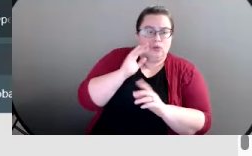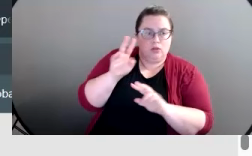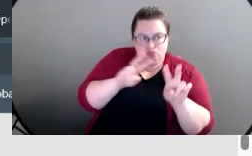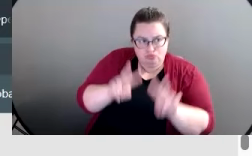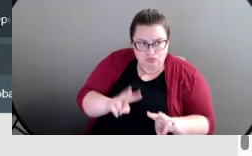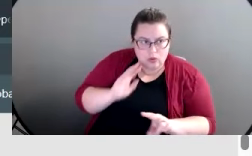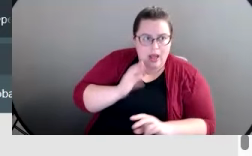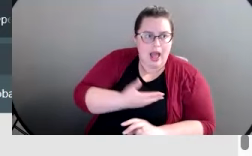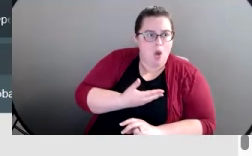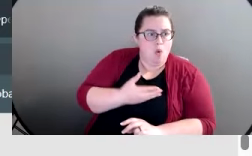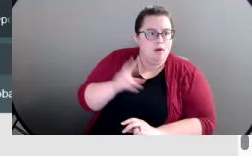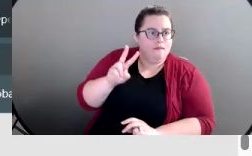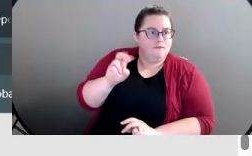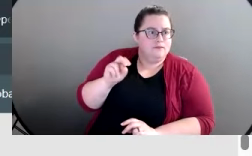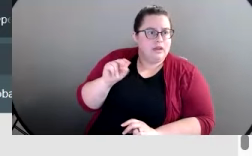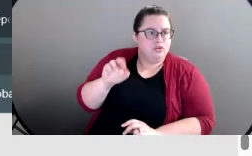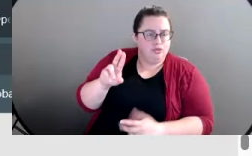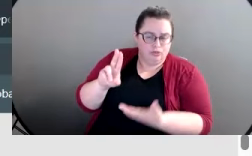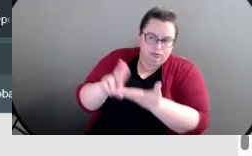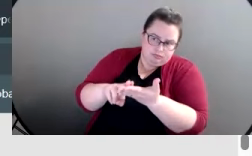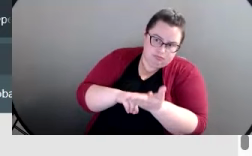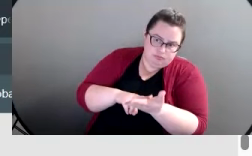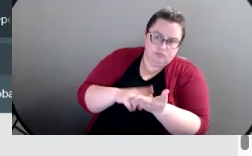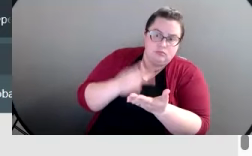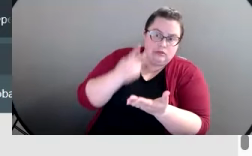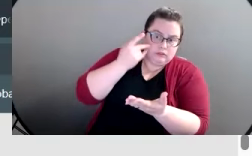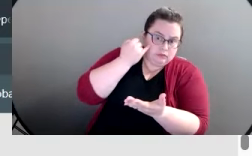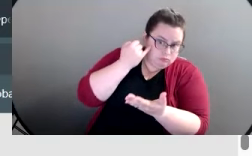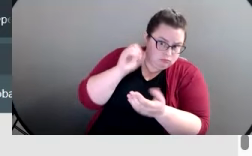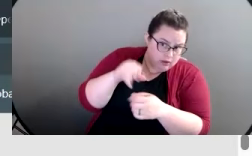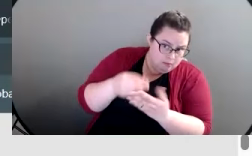to see what materials we are able to buy, what the license looks like.